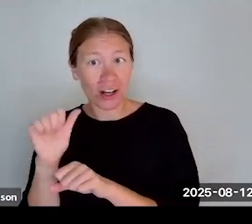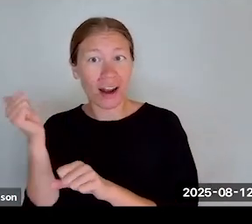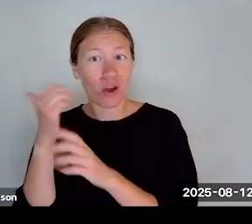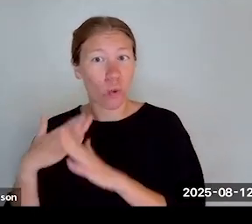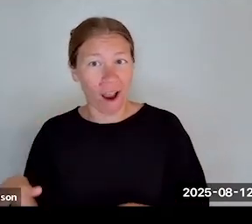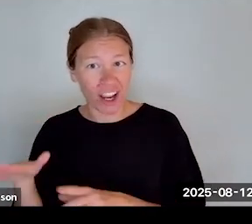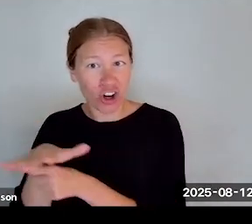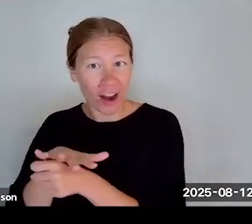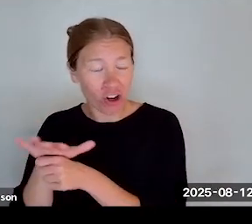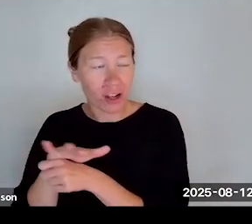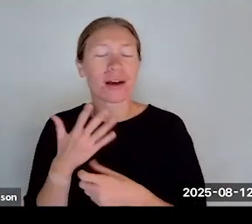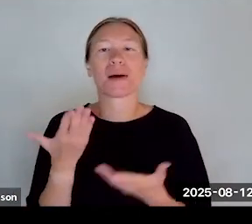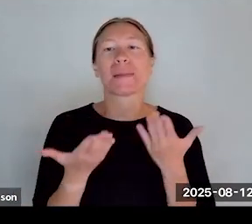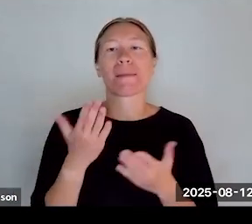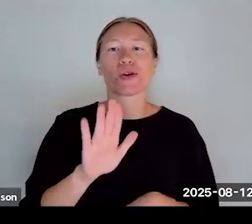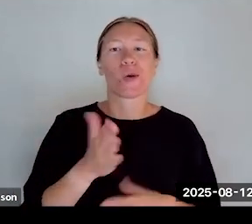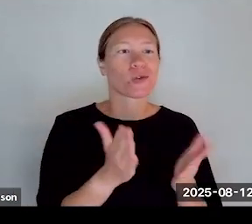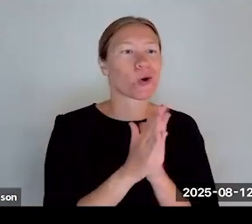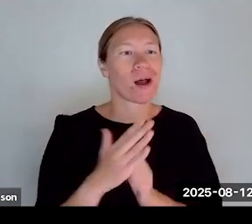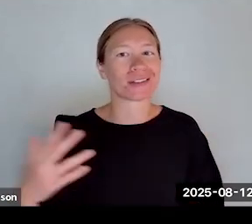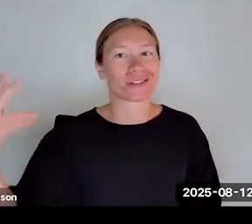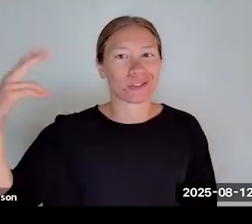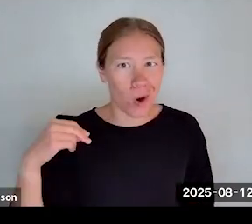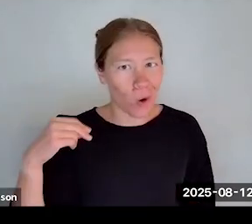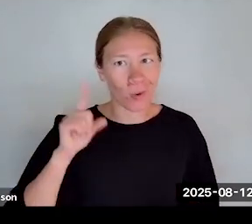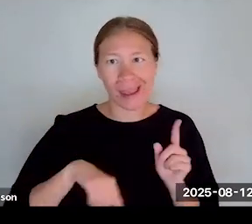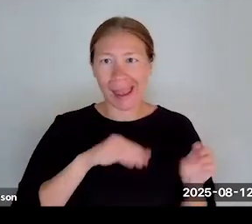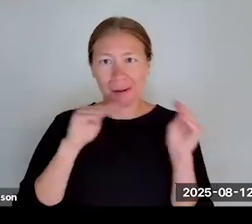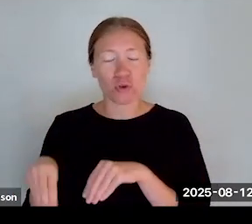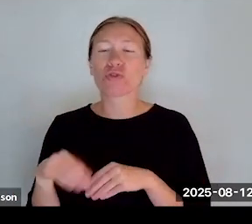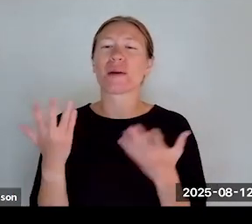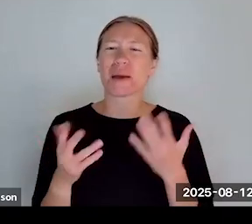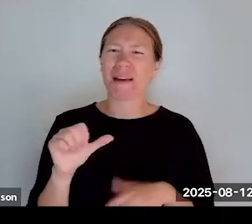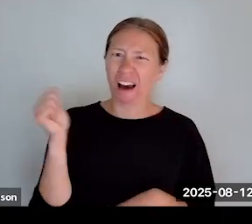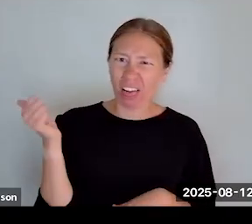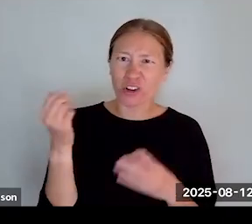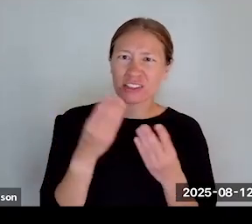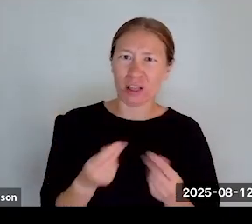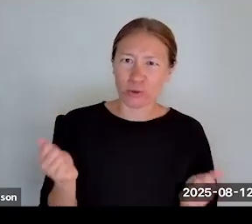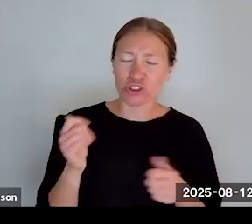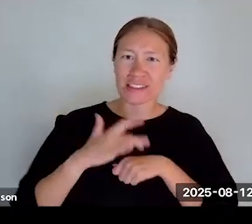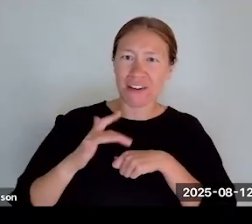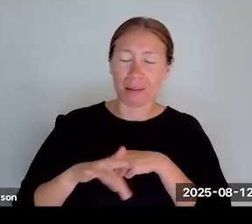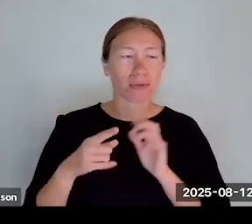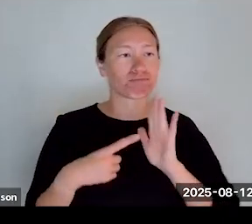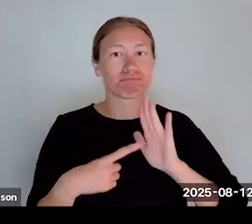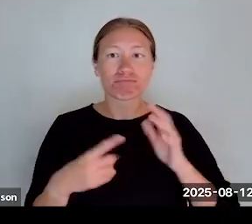perhaps because there may not be a space available, there still may be alternative solutions, like the use of noise reducing headphones